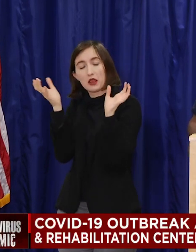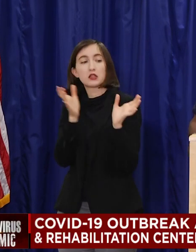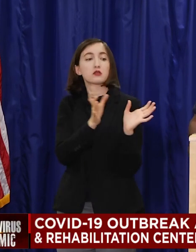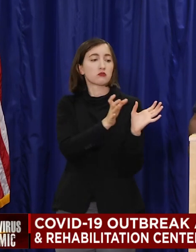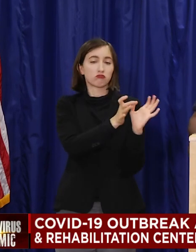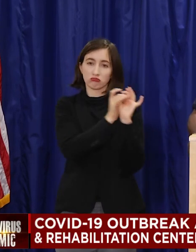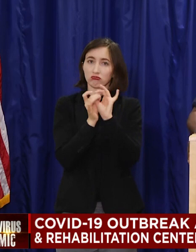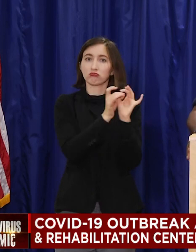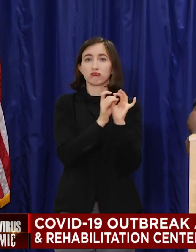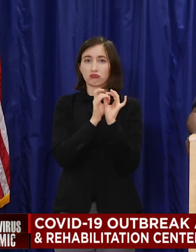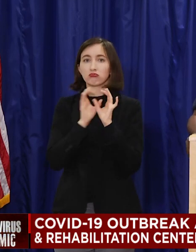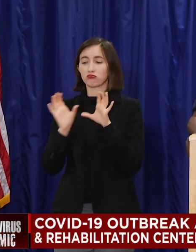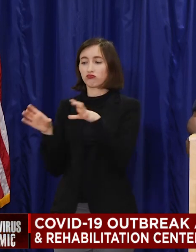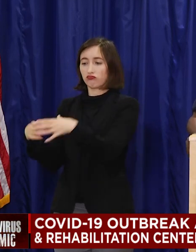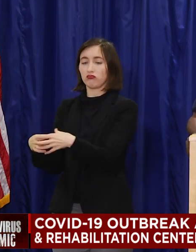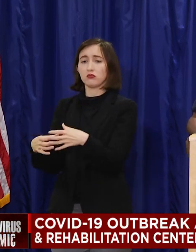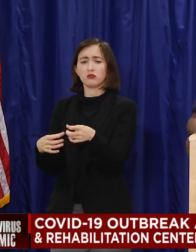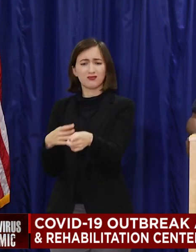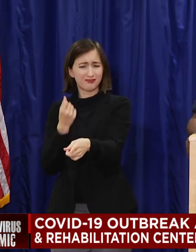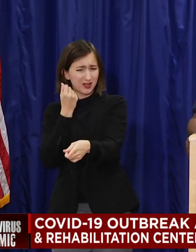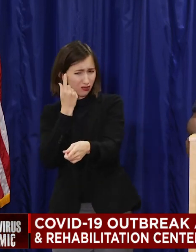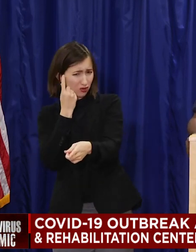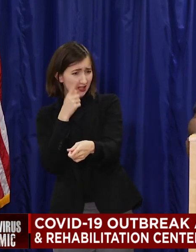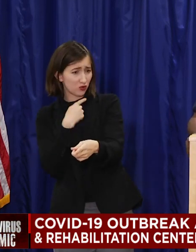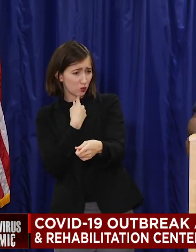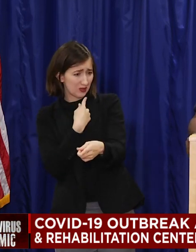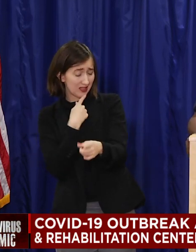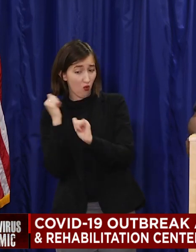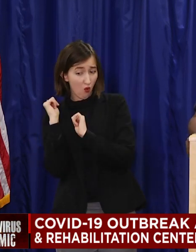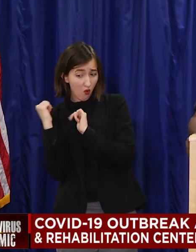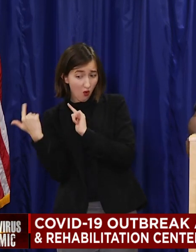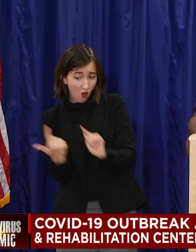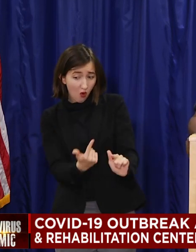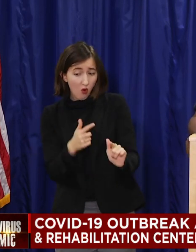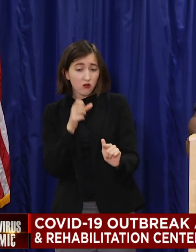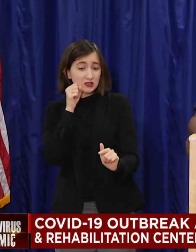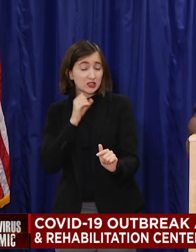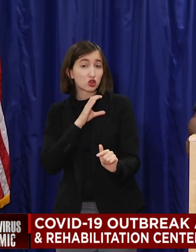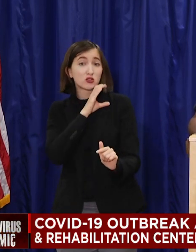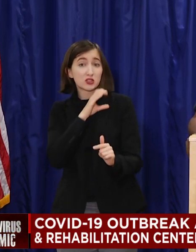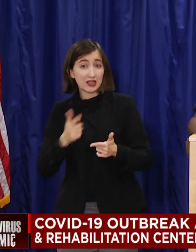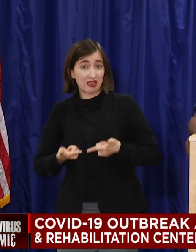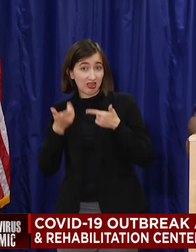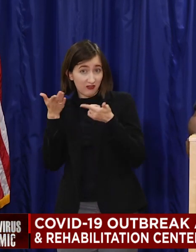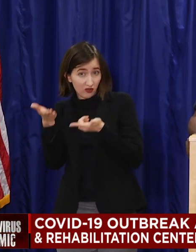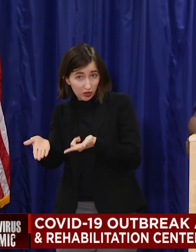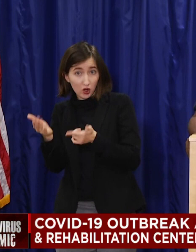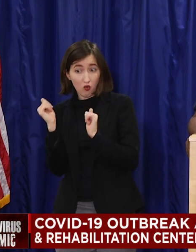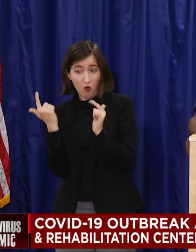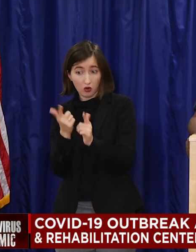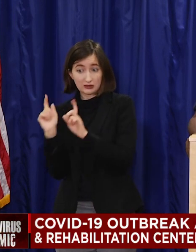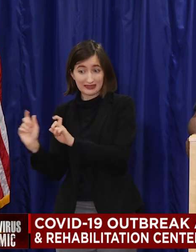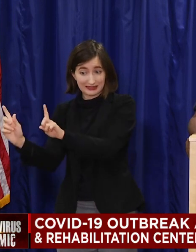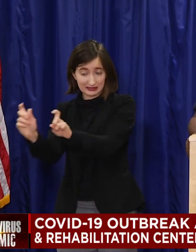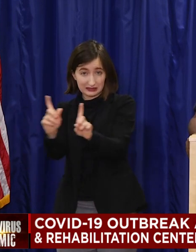EMERGENCY MANAGEMENT FOLKS TO BEGIN SPEAKING. >> LET'S GO TO THAT LIVE NEWS BEGIN SPEAKING. >> LET'S GO TO THAT LIVE NEWS CONFERENCE RIGHT LET'S GO TO THAT LIVE NEWS CONFERENCE RIGHT NOW WHERE THE FIRE CHIEF CONFERENCE RIGHT NOW WHERE THE FIRE CHIEF CHARLES HOOD IS EXPECTED TO NOW WHERE THE FIRE CHIEF CHARLES HOOD IS EXPECTED TO SPEAK WE'RE HEARING A